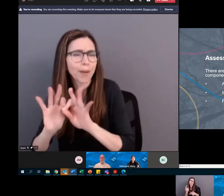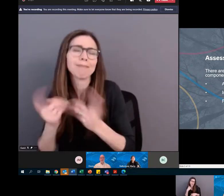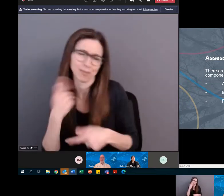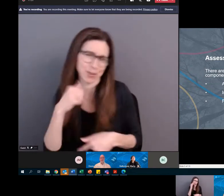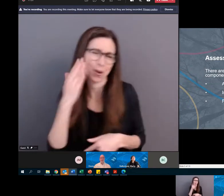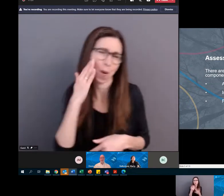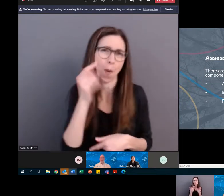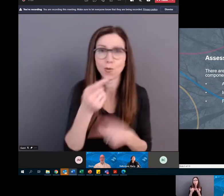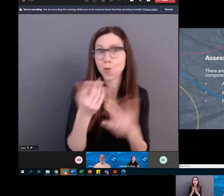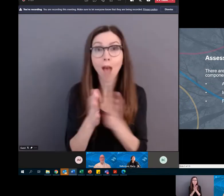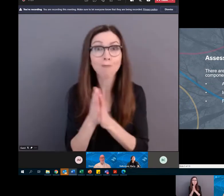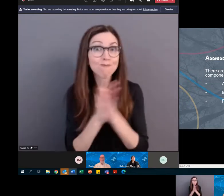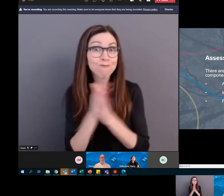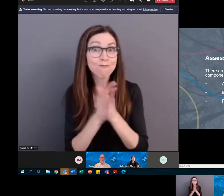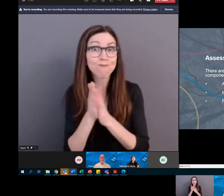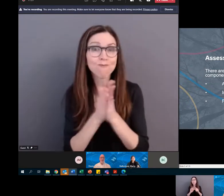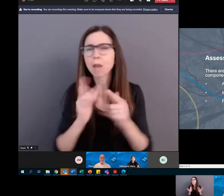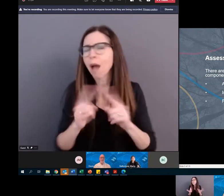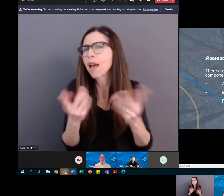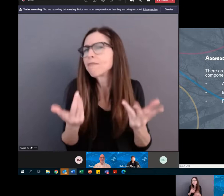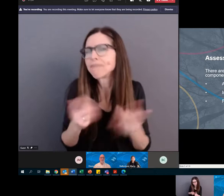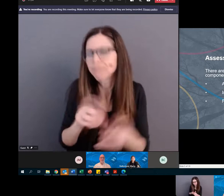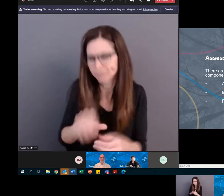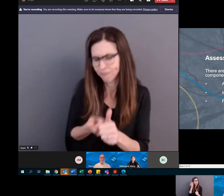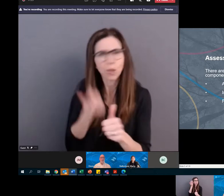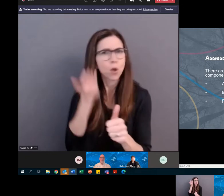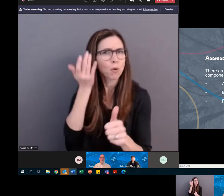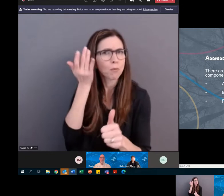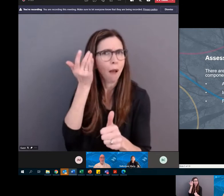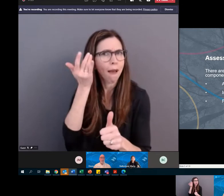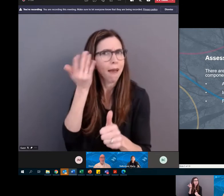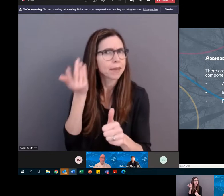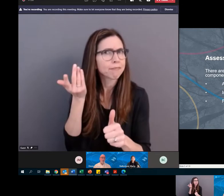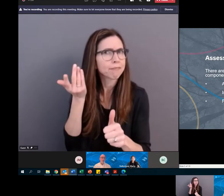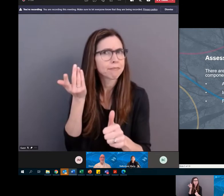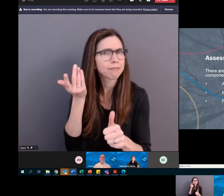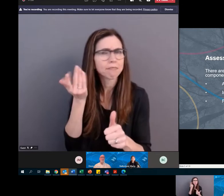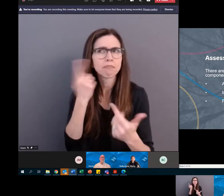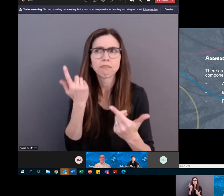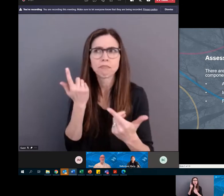project, what is the creative drive behind it? What are you hoping to explore with this